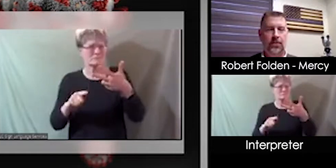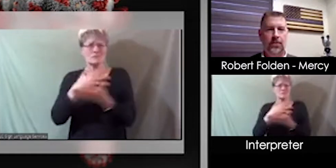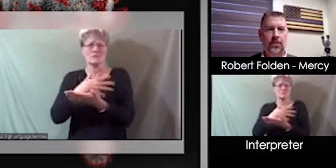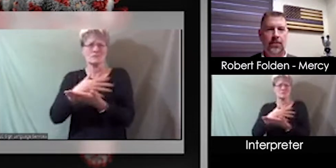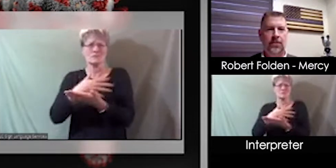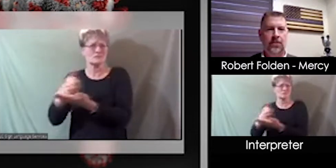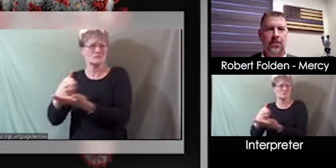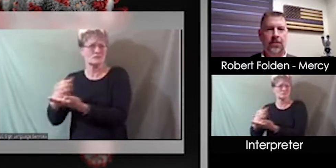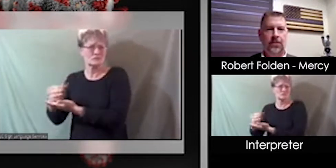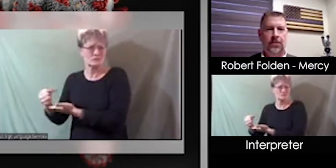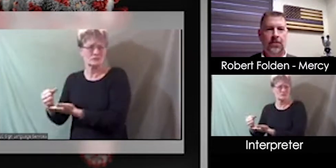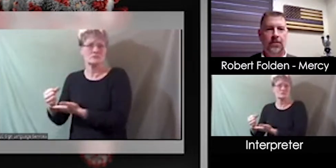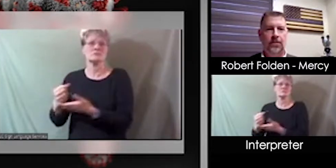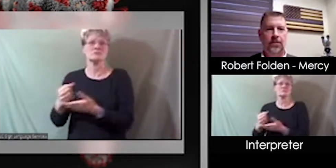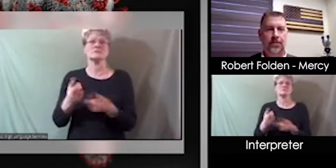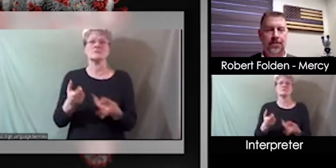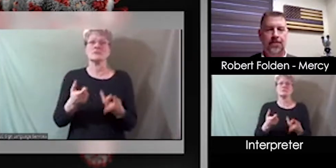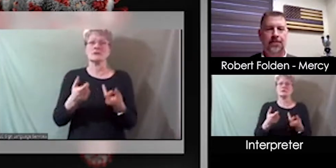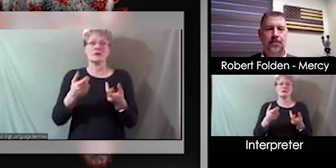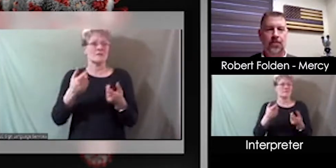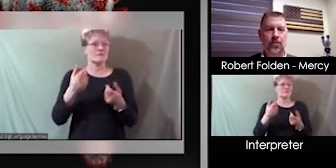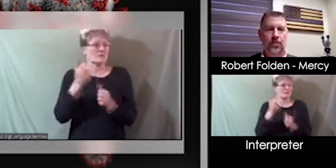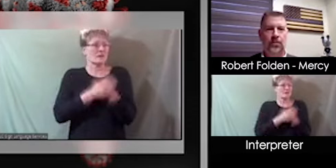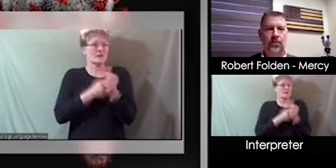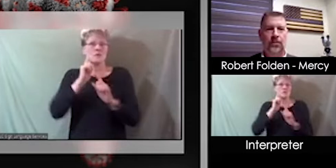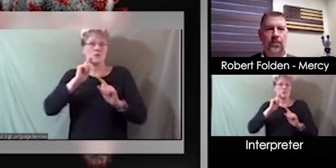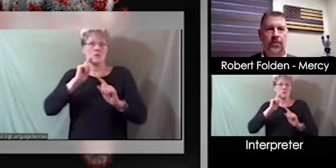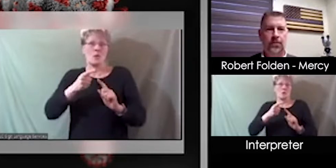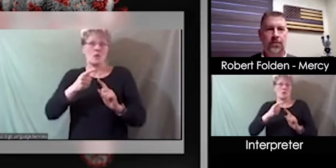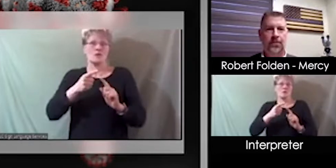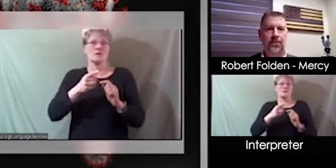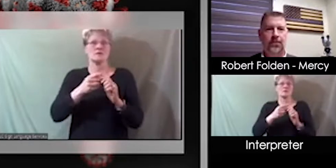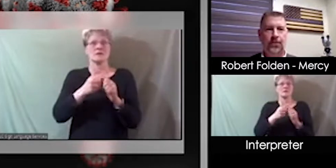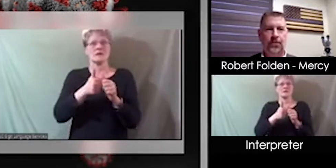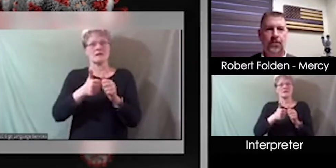ingredients are back ordered and so we are looking into some solutions there